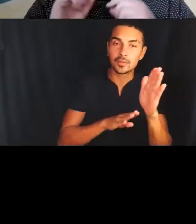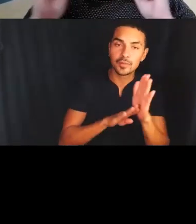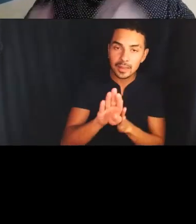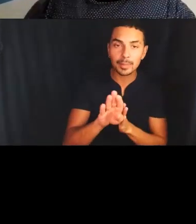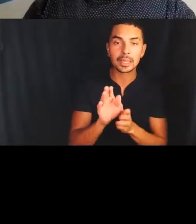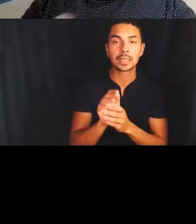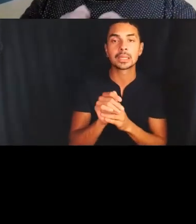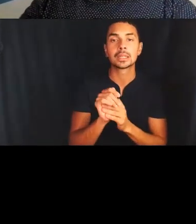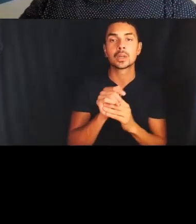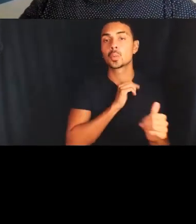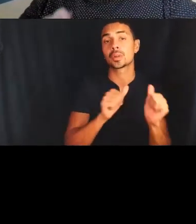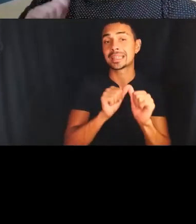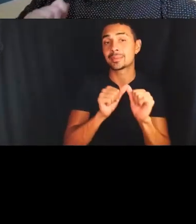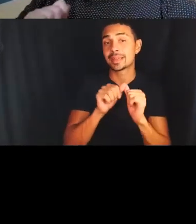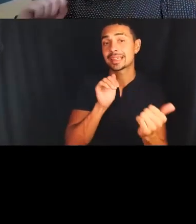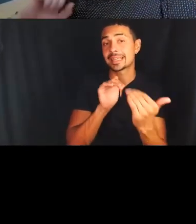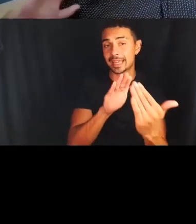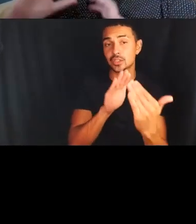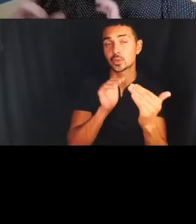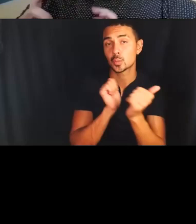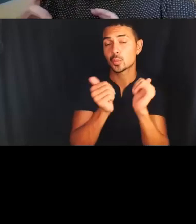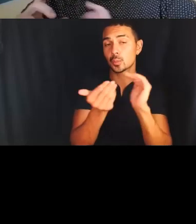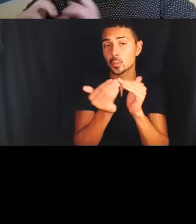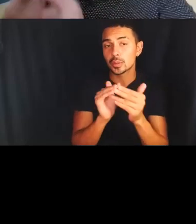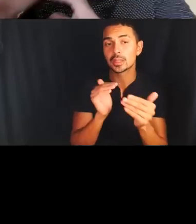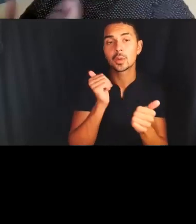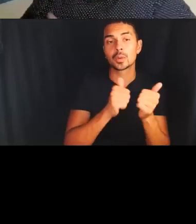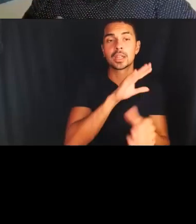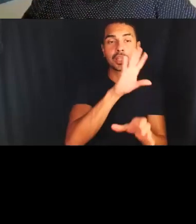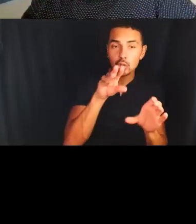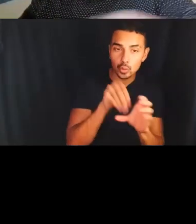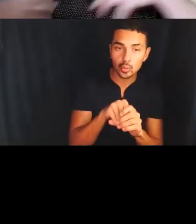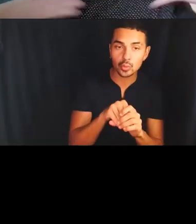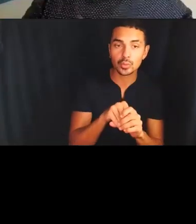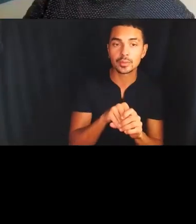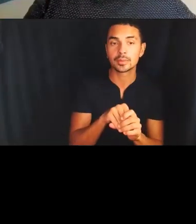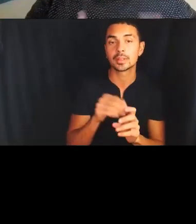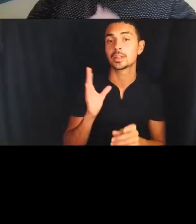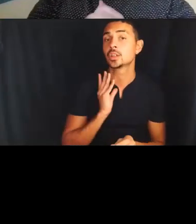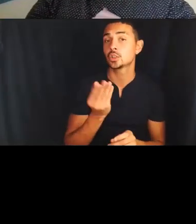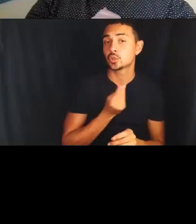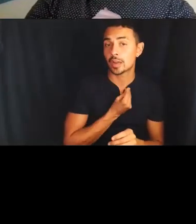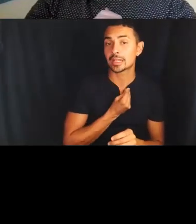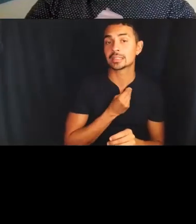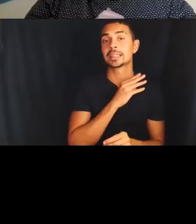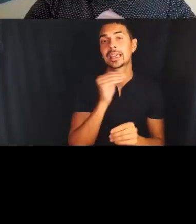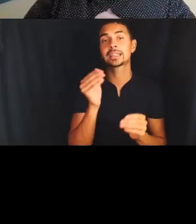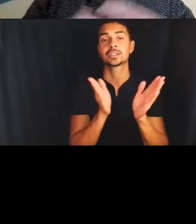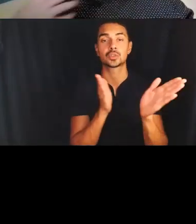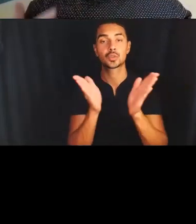We'll keep engaging with community, which includes trans folks and service providers.